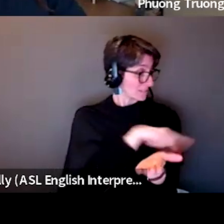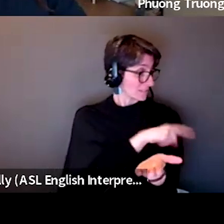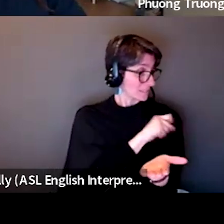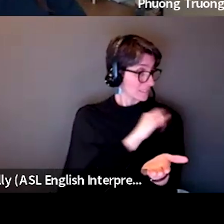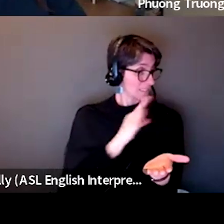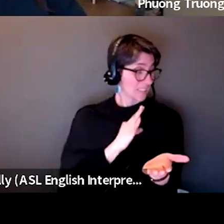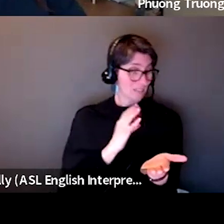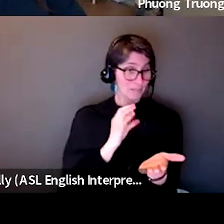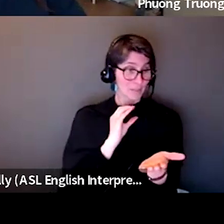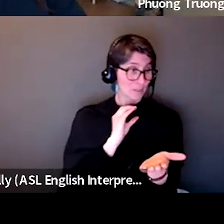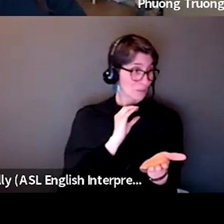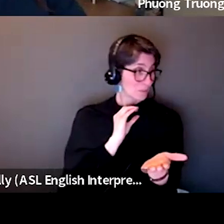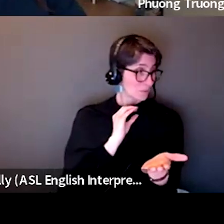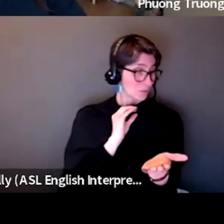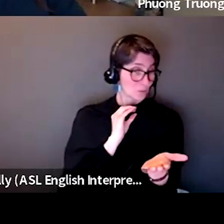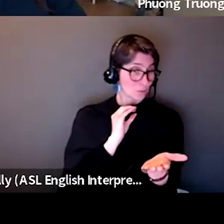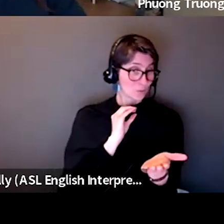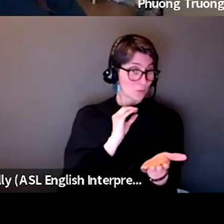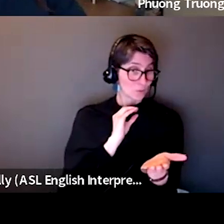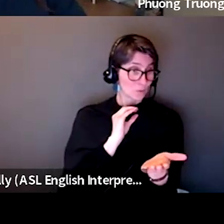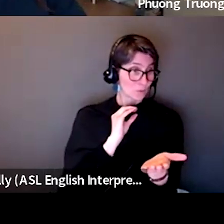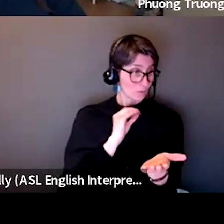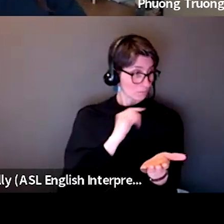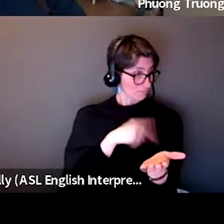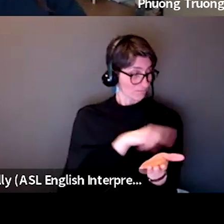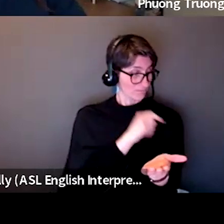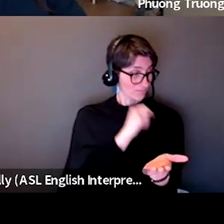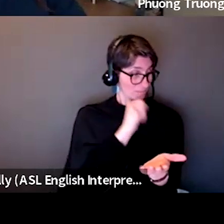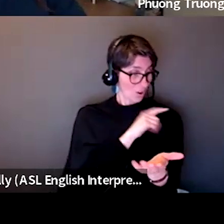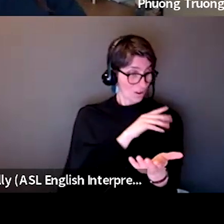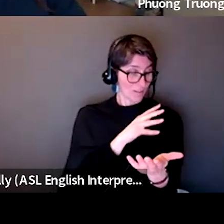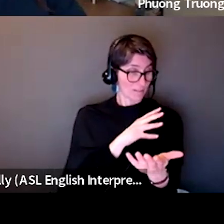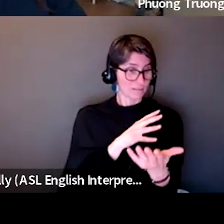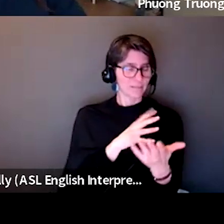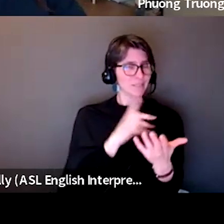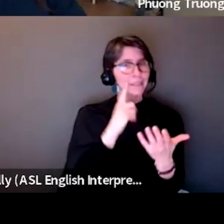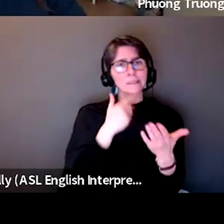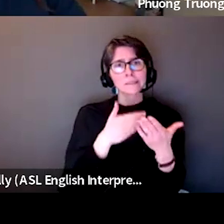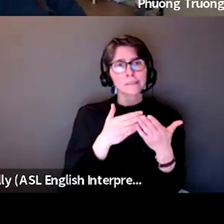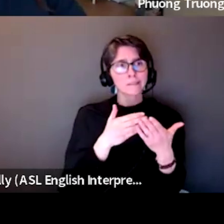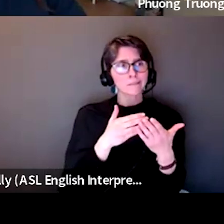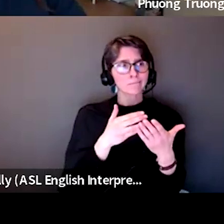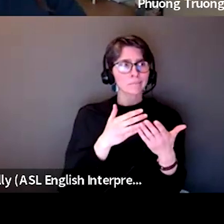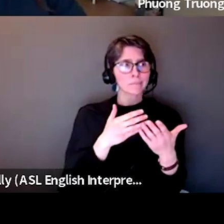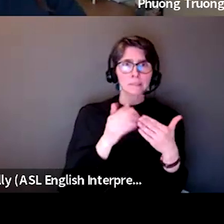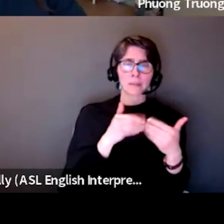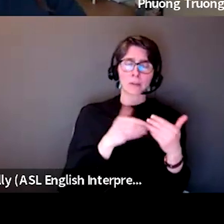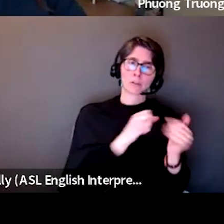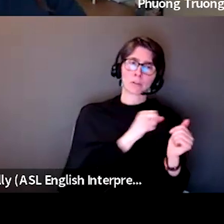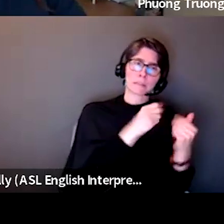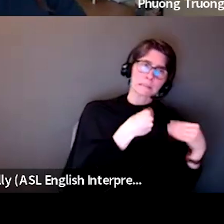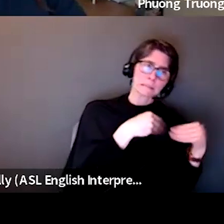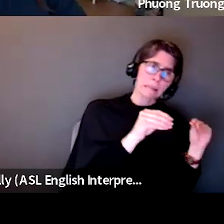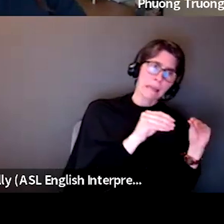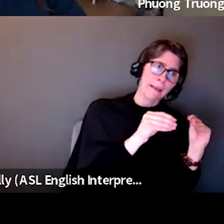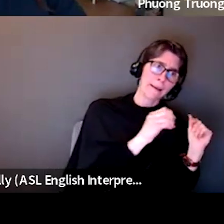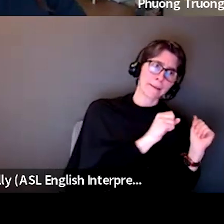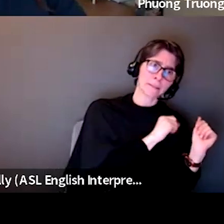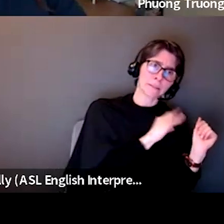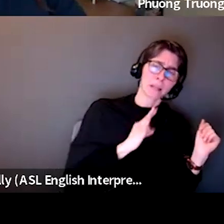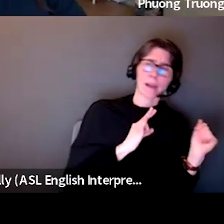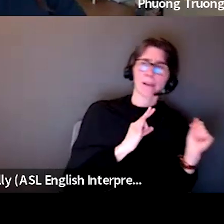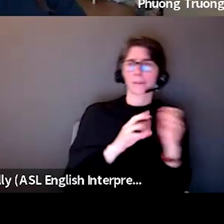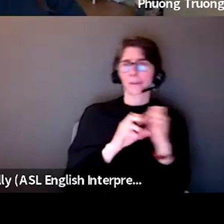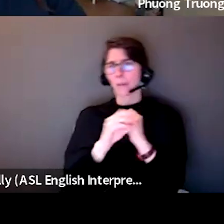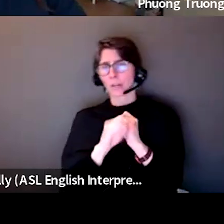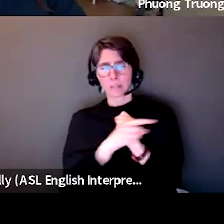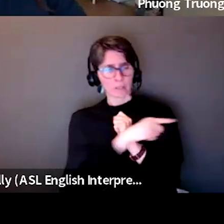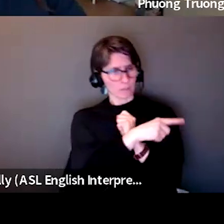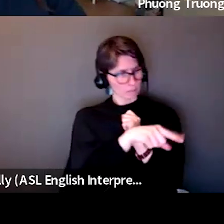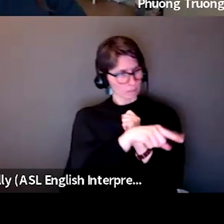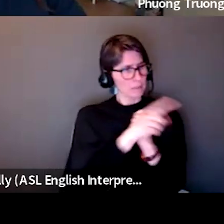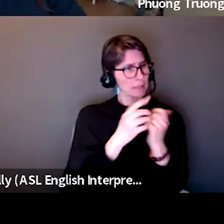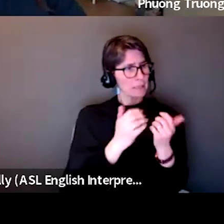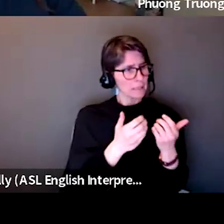people involved in the publishing process, sales, marketing, who had the right lens, who were coming